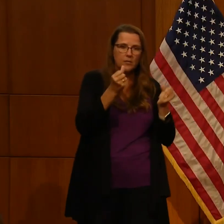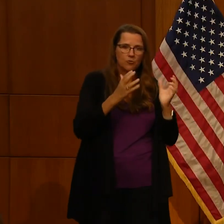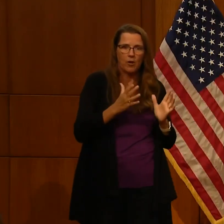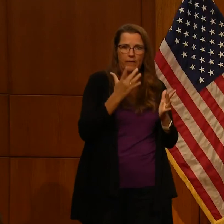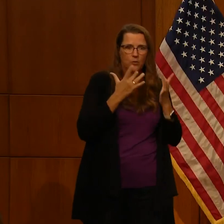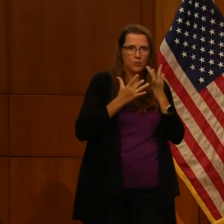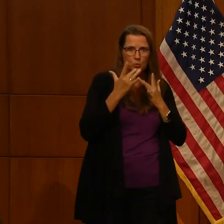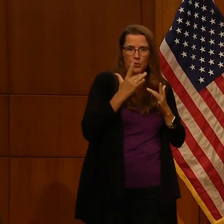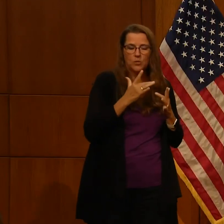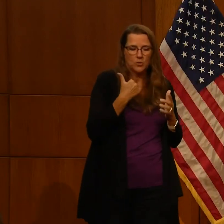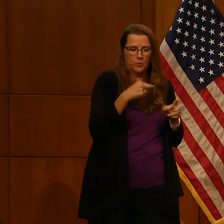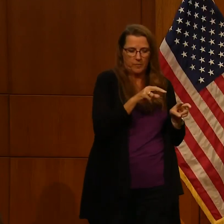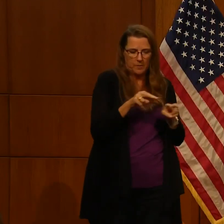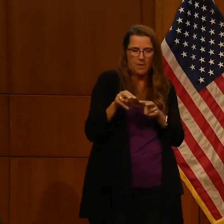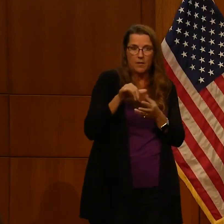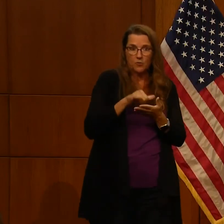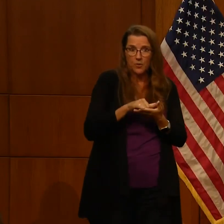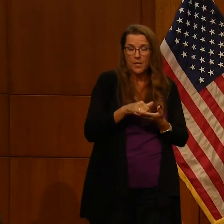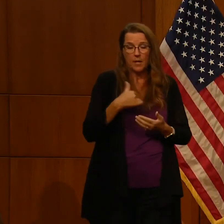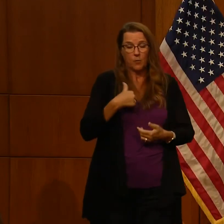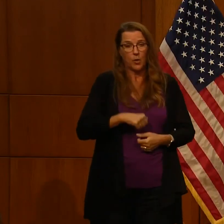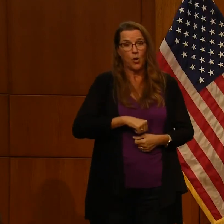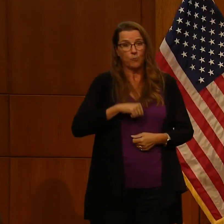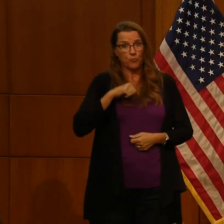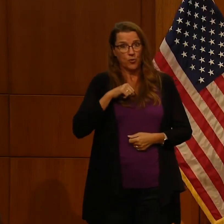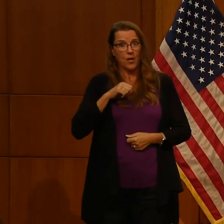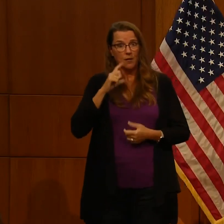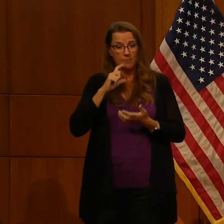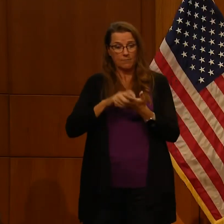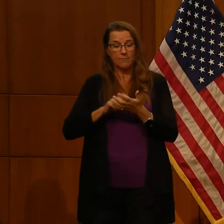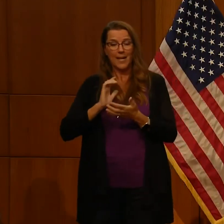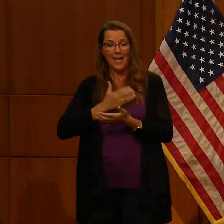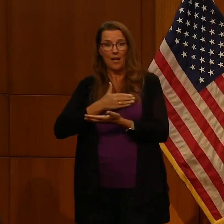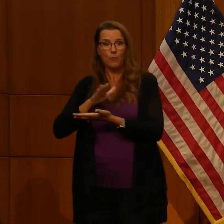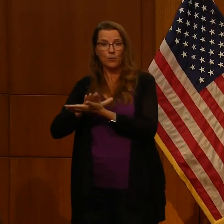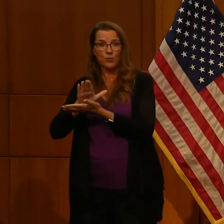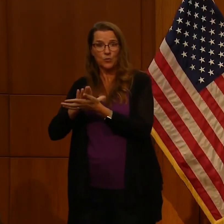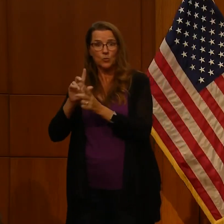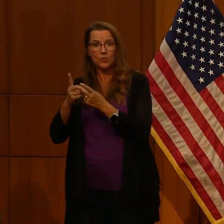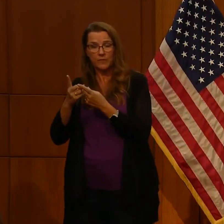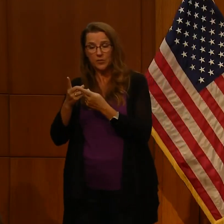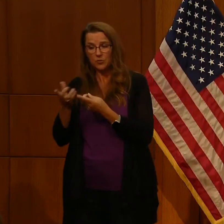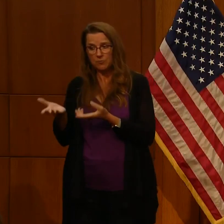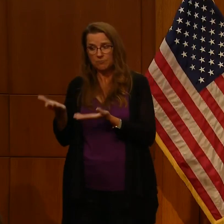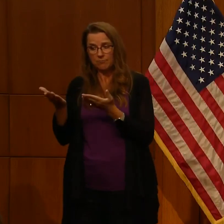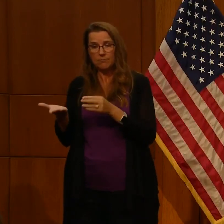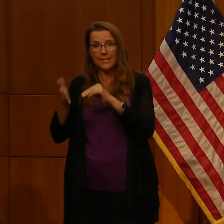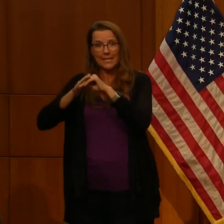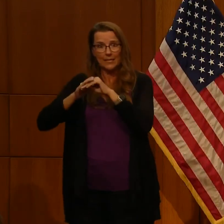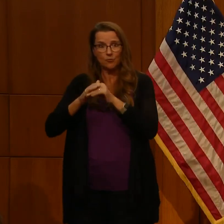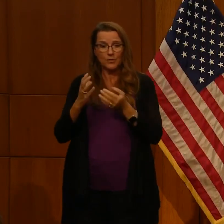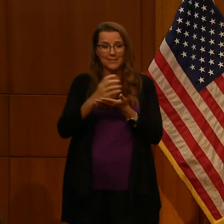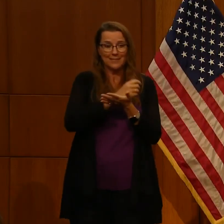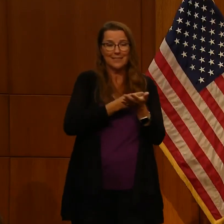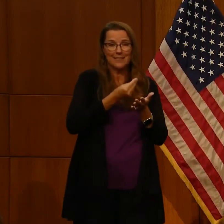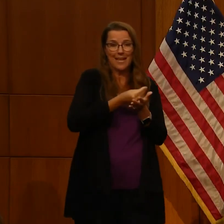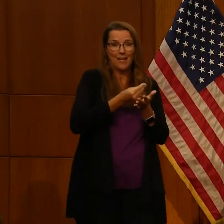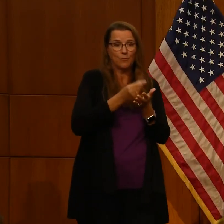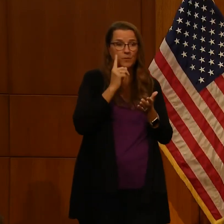A LOT OF THE LOCAL SITUATION AND BUS DRIVERS SHORTAGES SPECIFICALLY, AND WE'VE BEEN PROUD TO SEE OUR SCHOOL